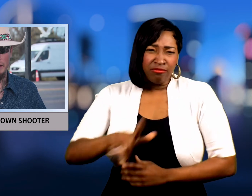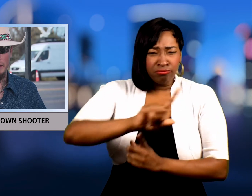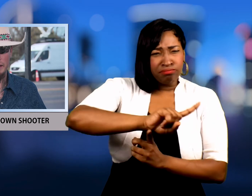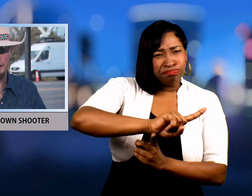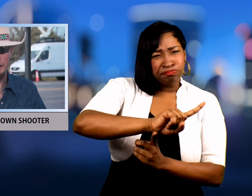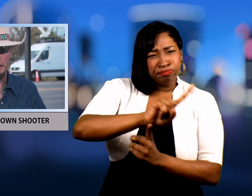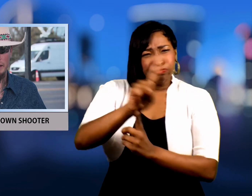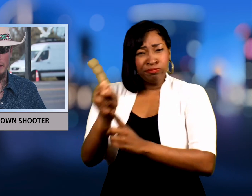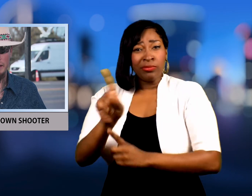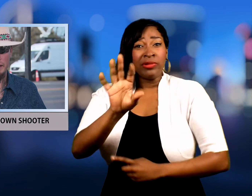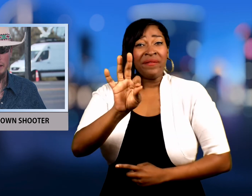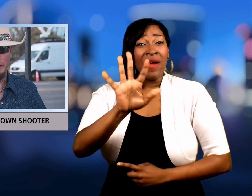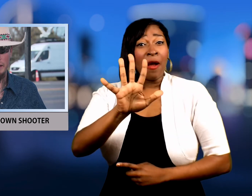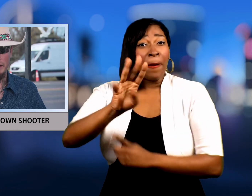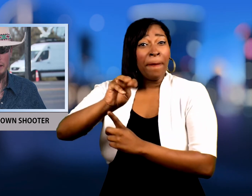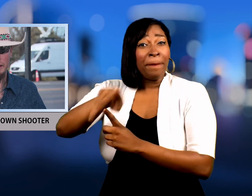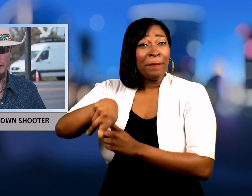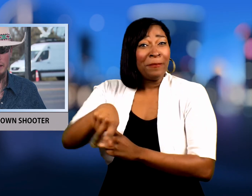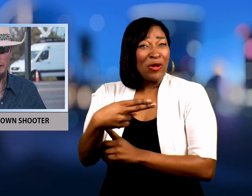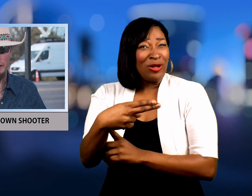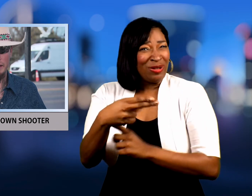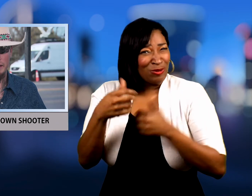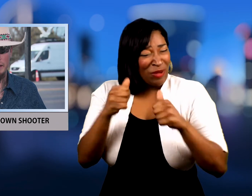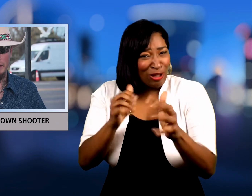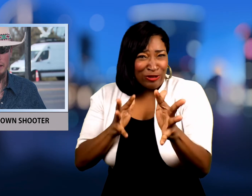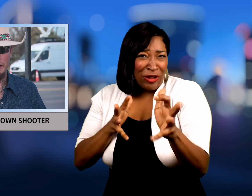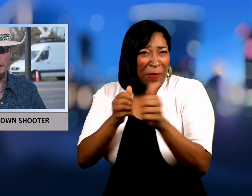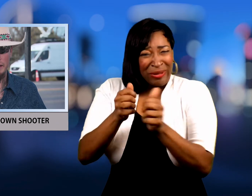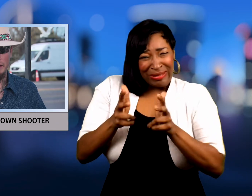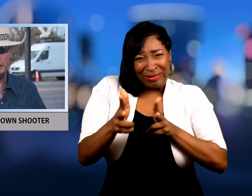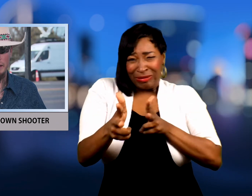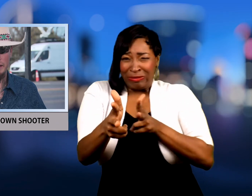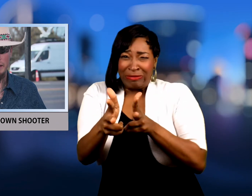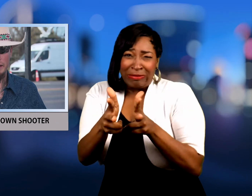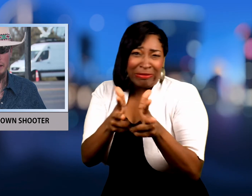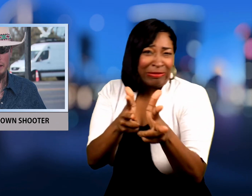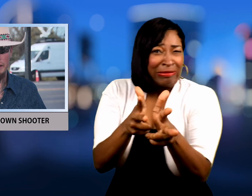95 miles per hour trying to keep up with him.